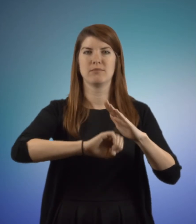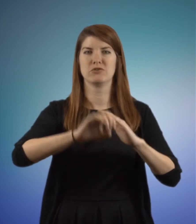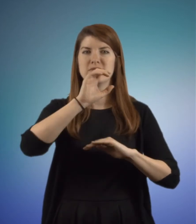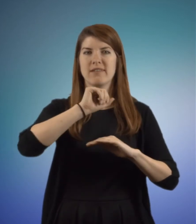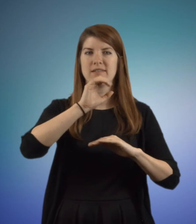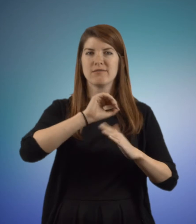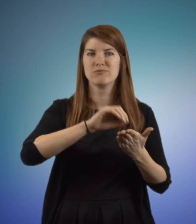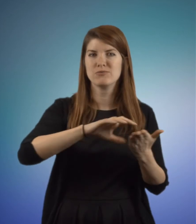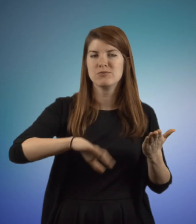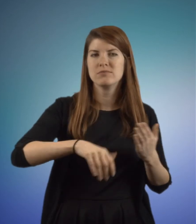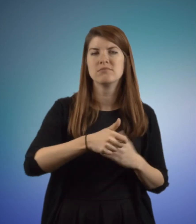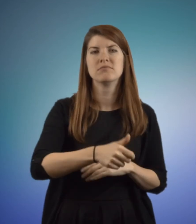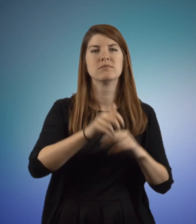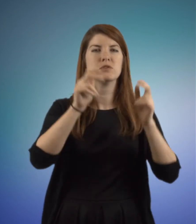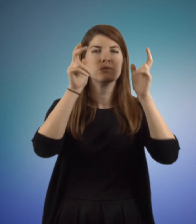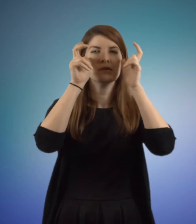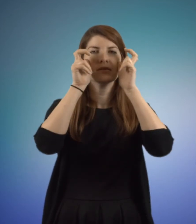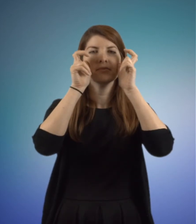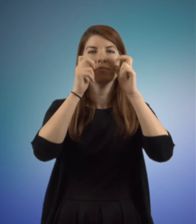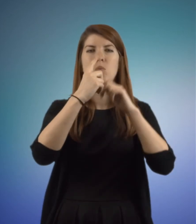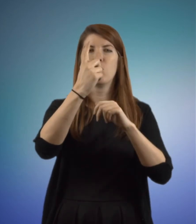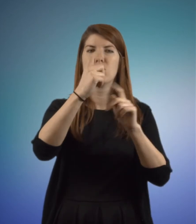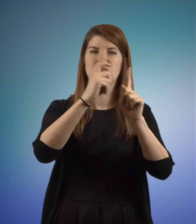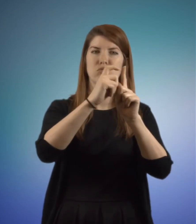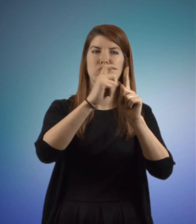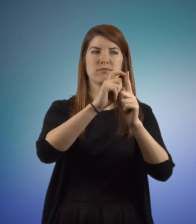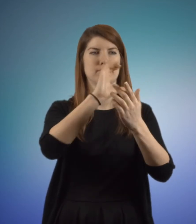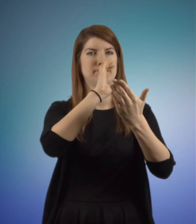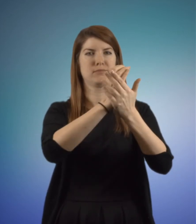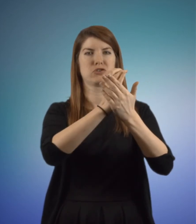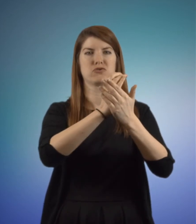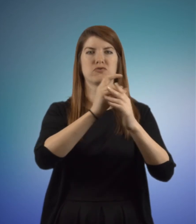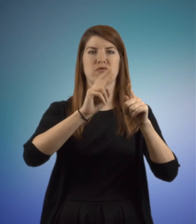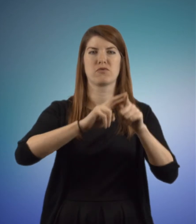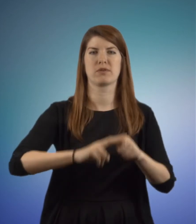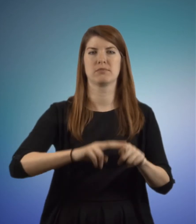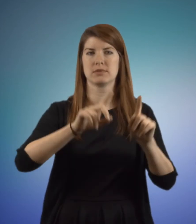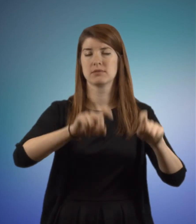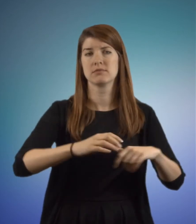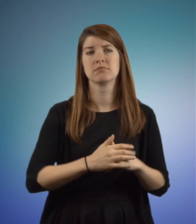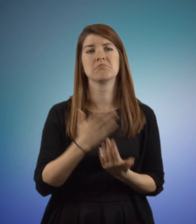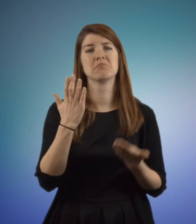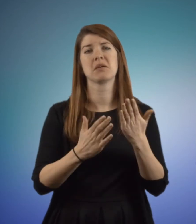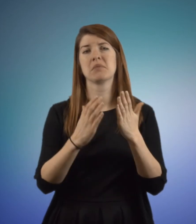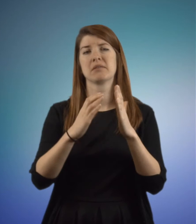This is a receptive one word picture vocabulary test. In a report, you may see languages that sounds like this.